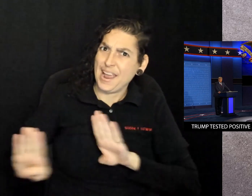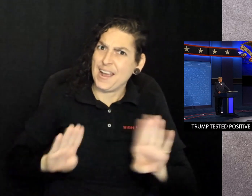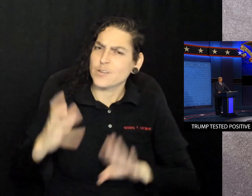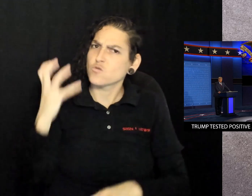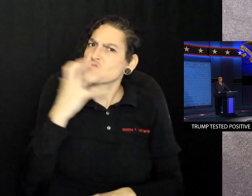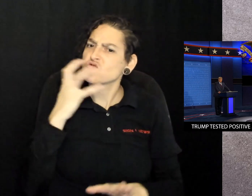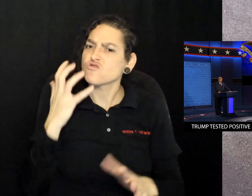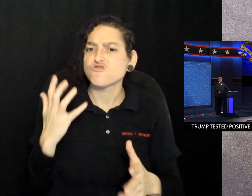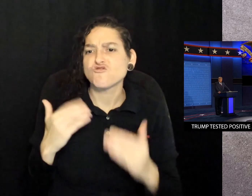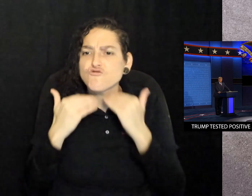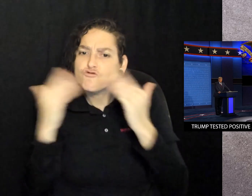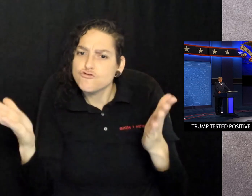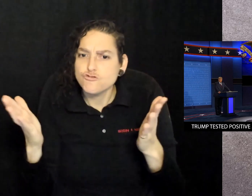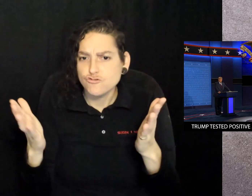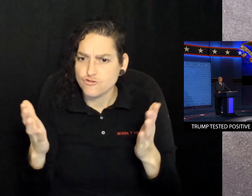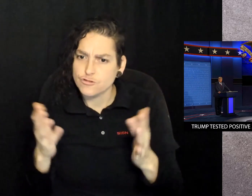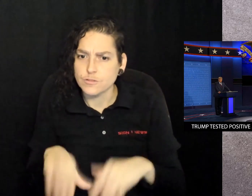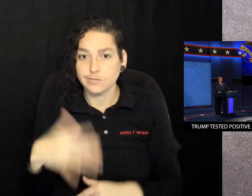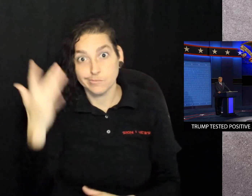indicating Tromp was not just trash talking